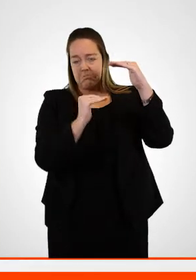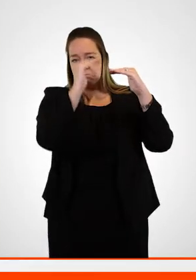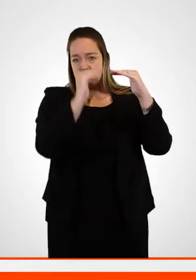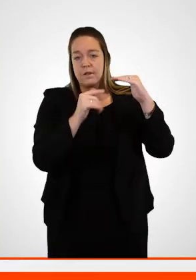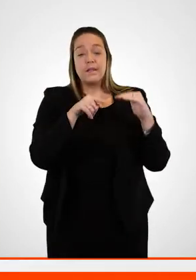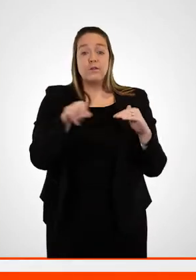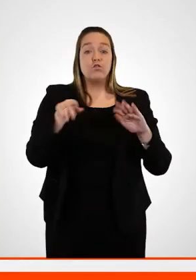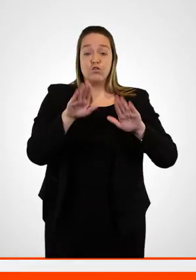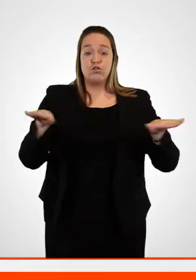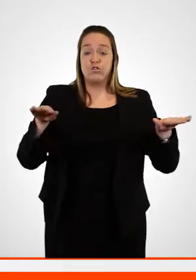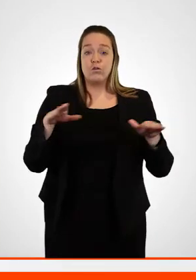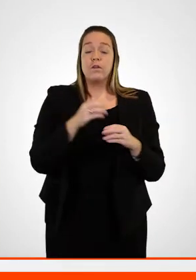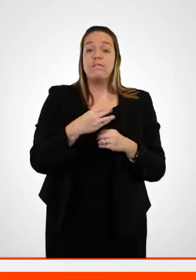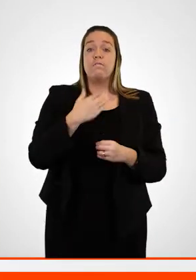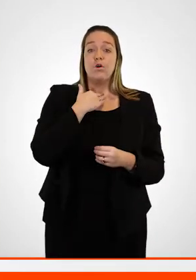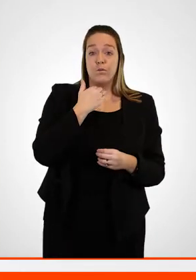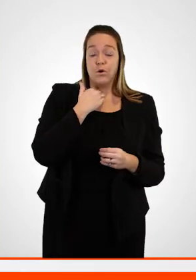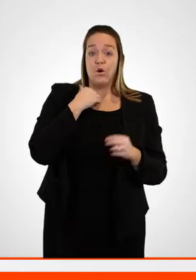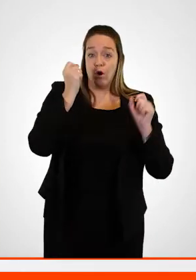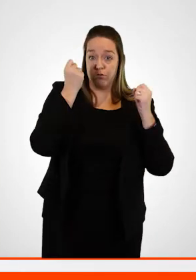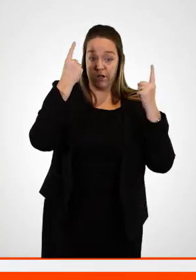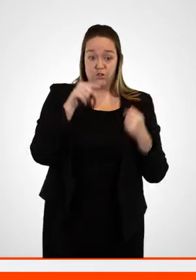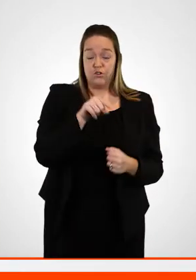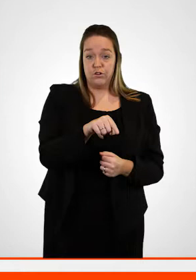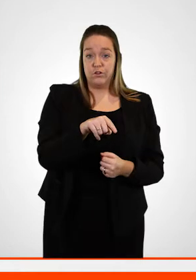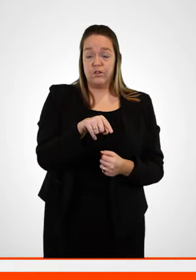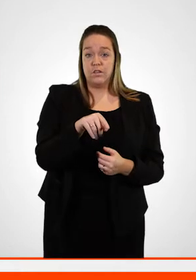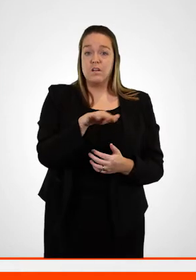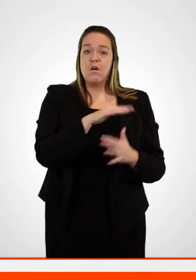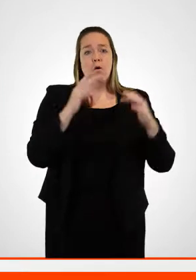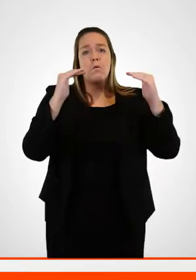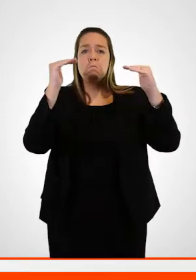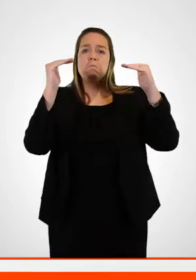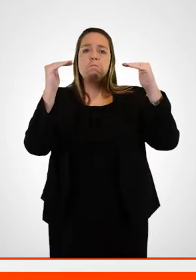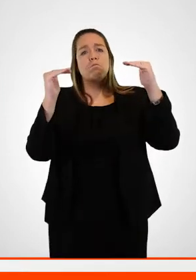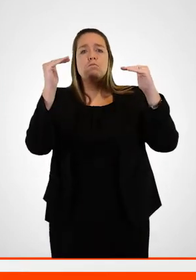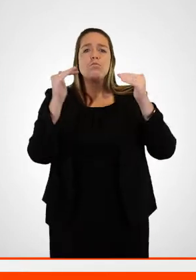And these children came out in verbal comprehension to just sort of borderline normal,